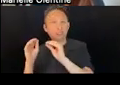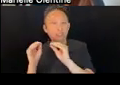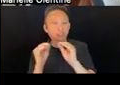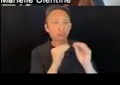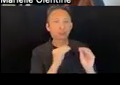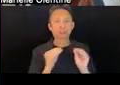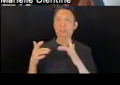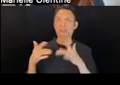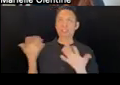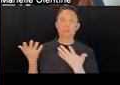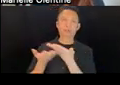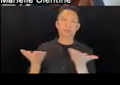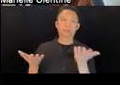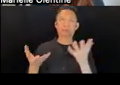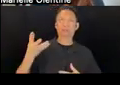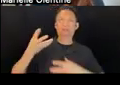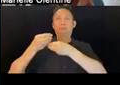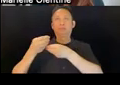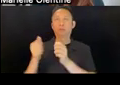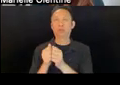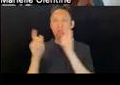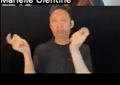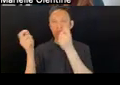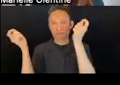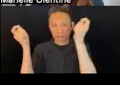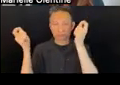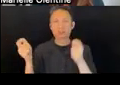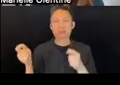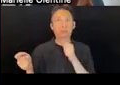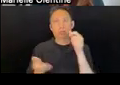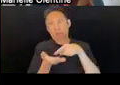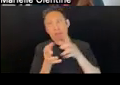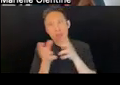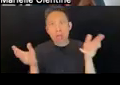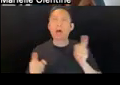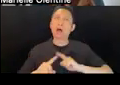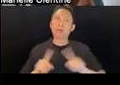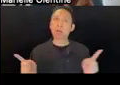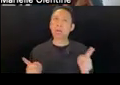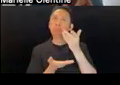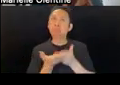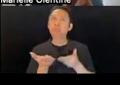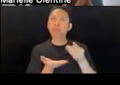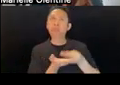or you're getting some maybe's, or you're starting your conversations with decision makers.